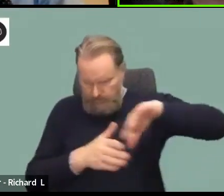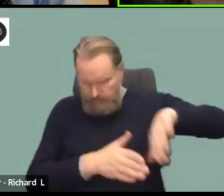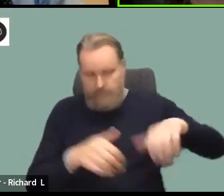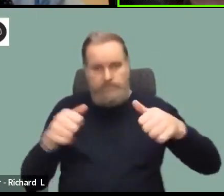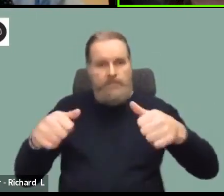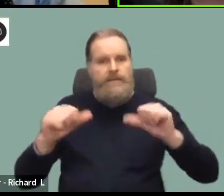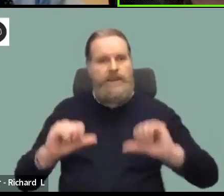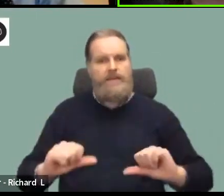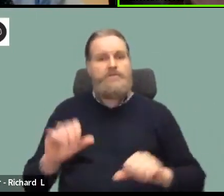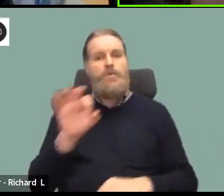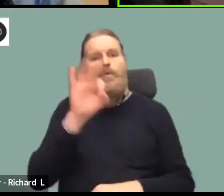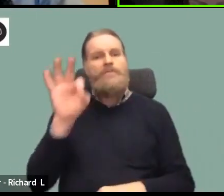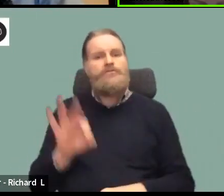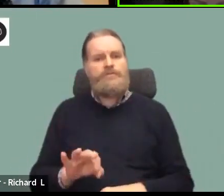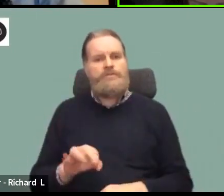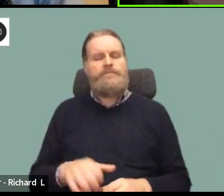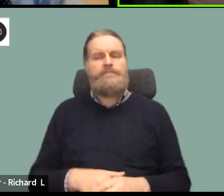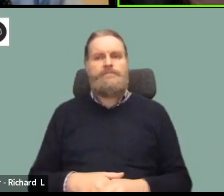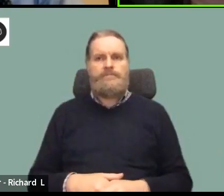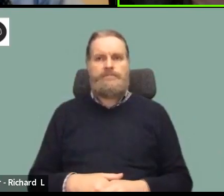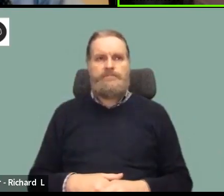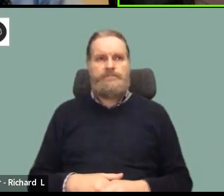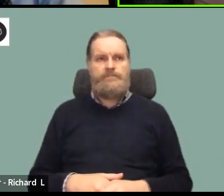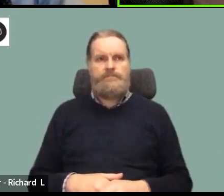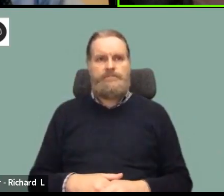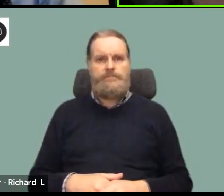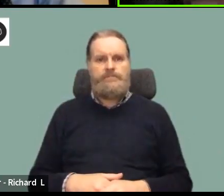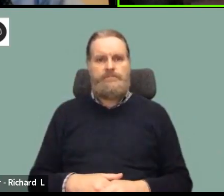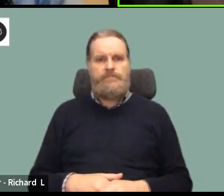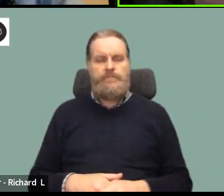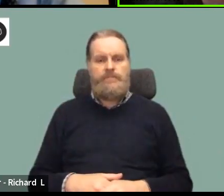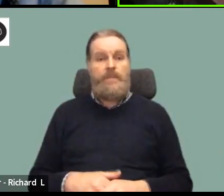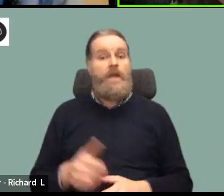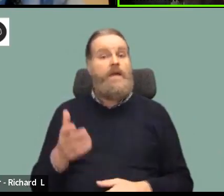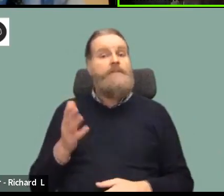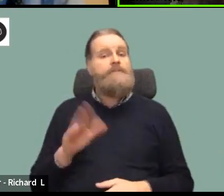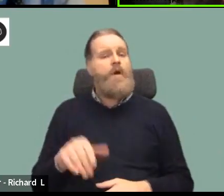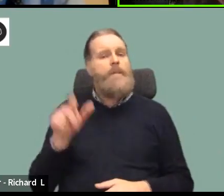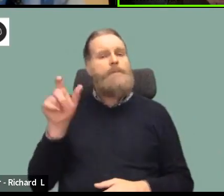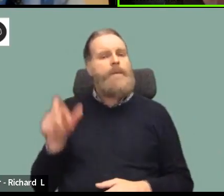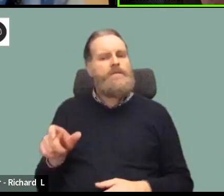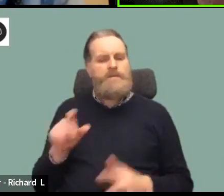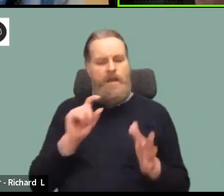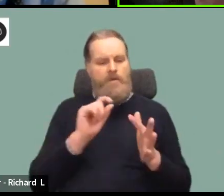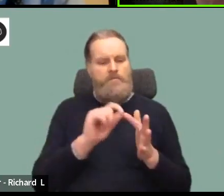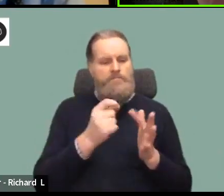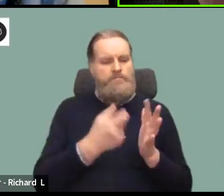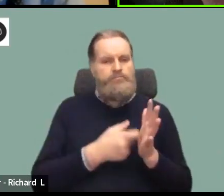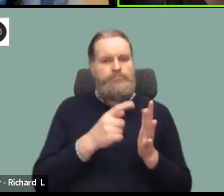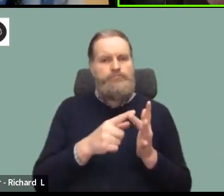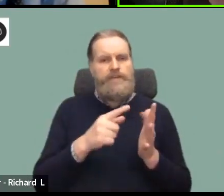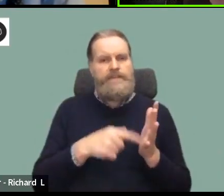months, so. and yet yes so so pretty yes so so project protests, Mr yes so so project protests